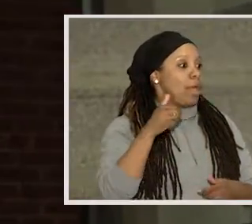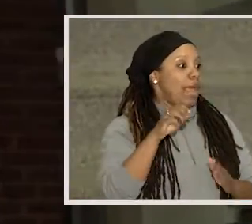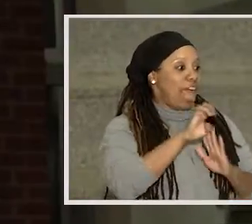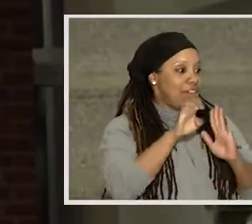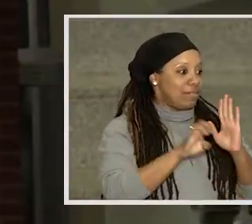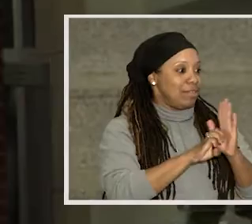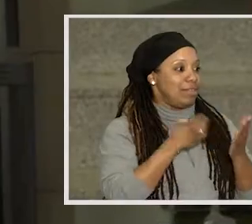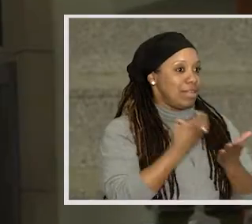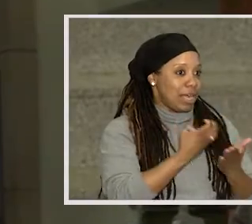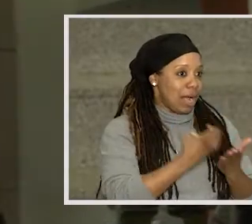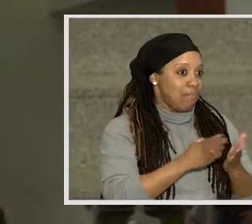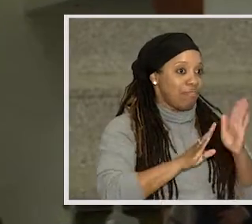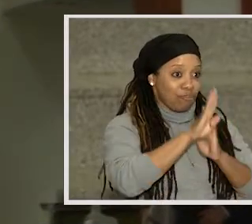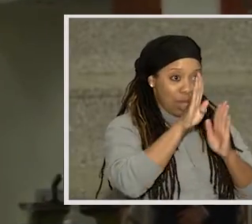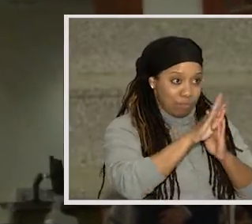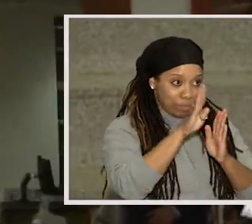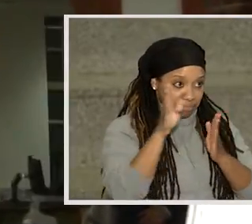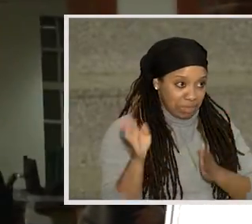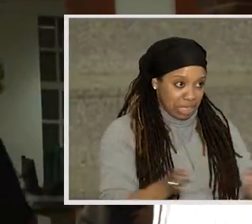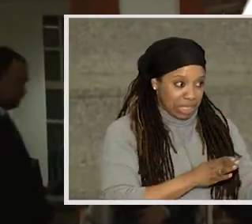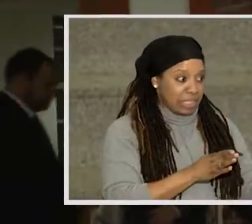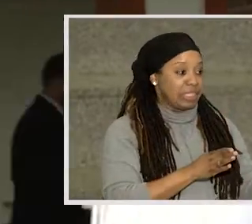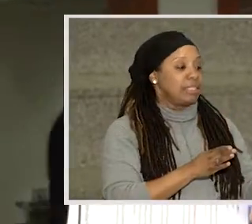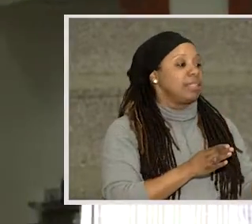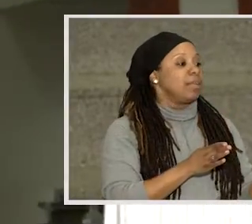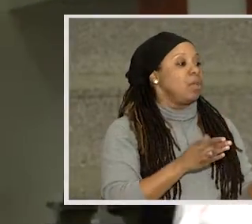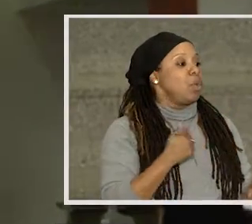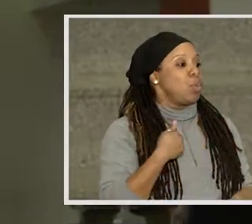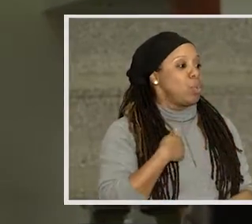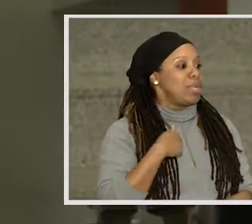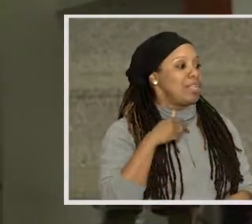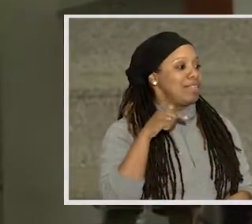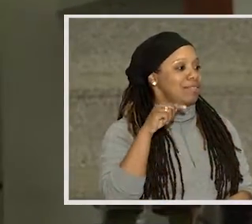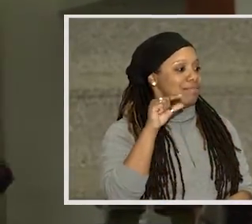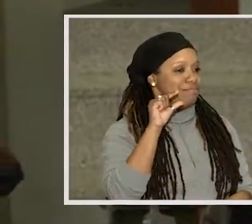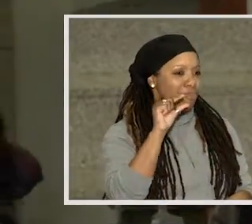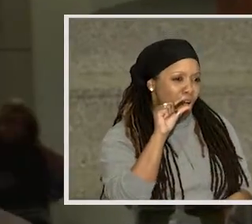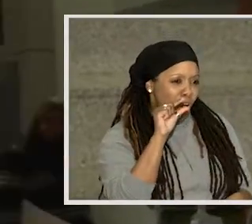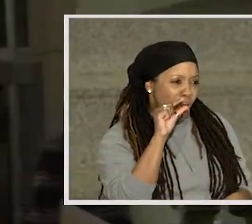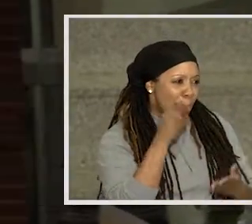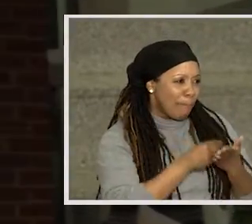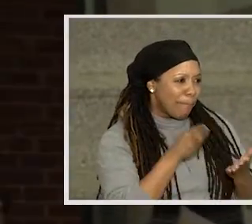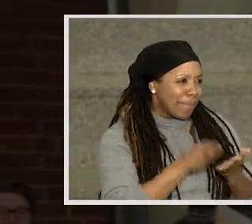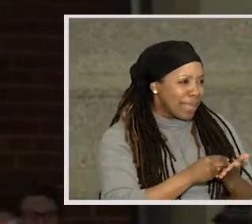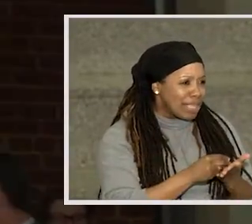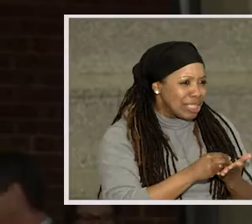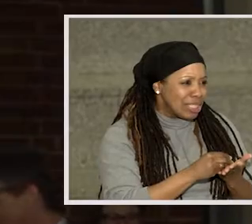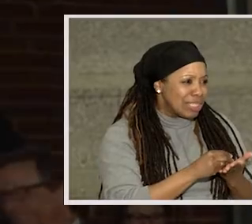ECONOMIC DEVELOPMENT IS THE LOWEST FUNDED CLUSTER OUT OF EVERY SINGLE CLUSTER THAT IS OUT THERE.